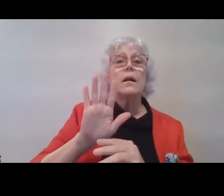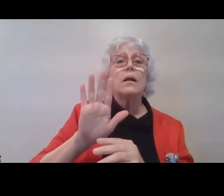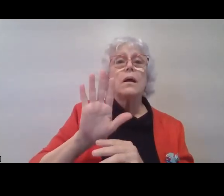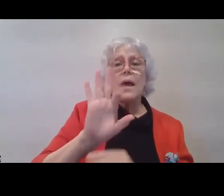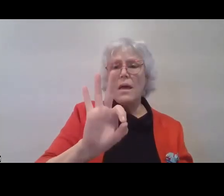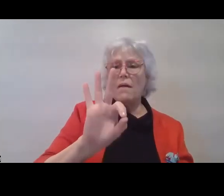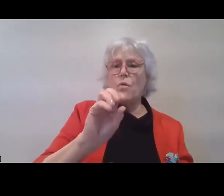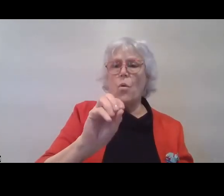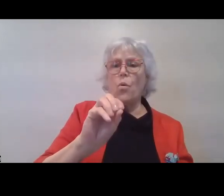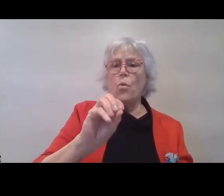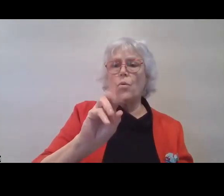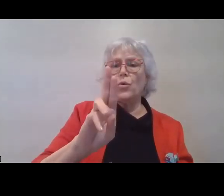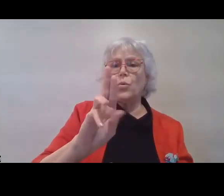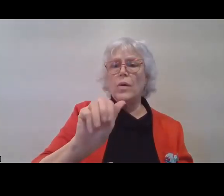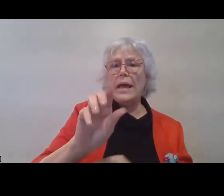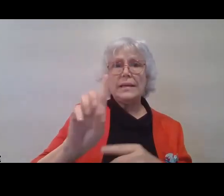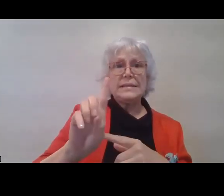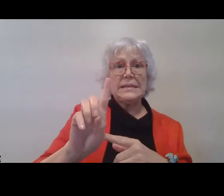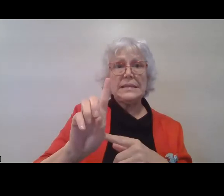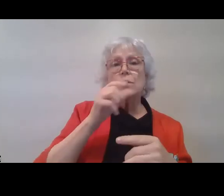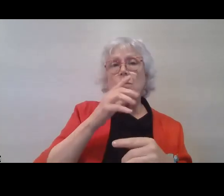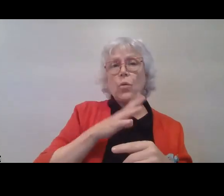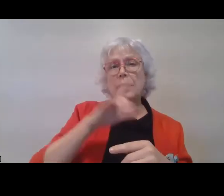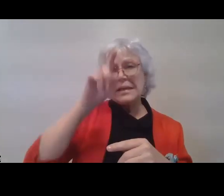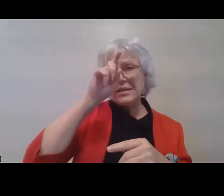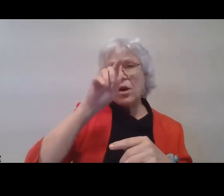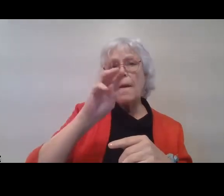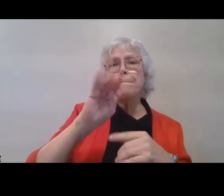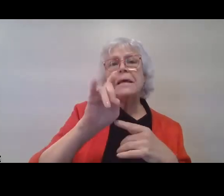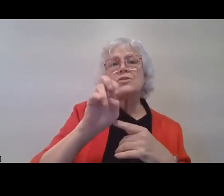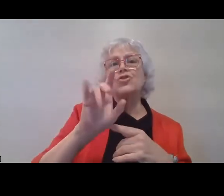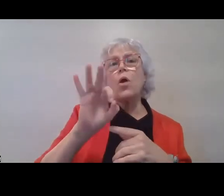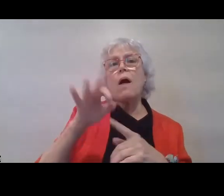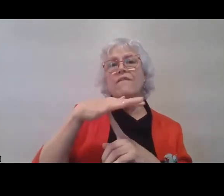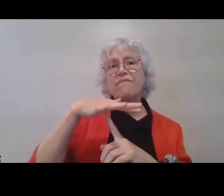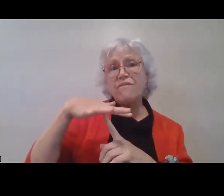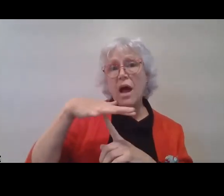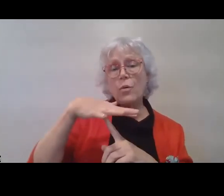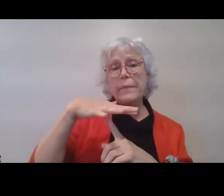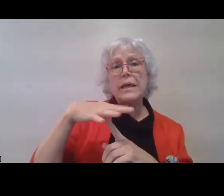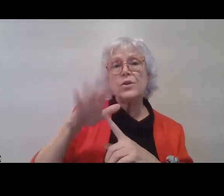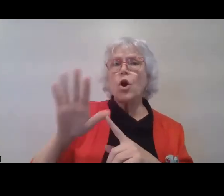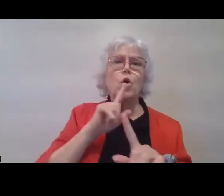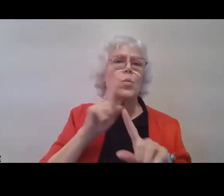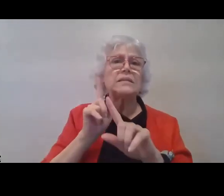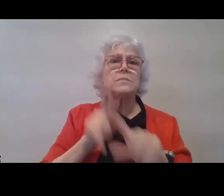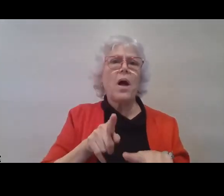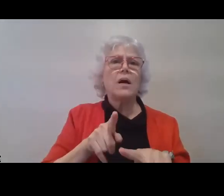she's Egypt's Minister of environment, her response on this was very concerning.